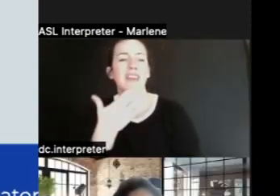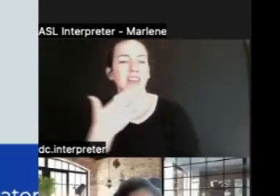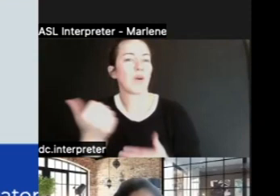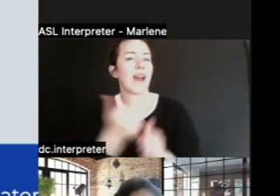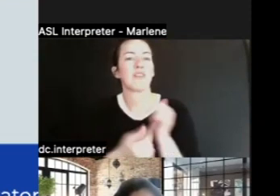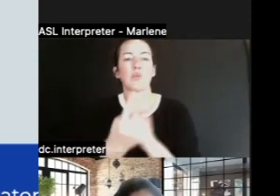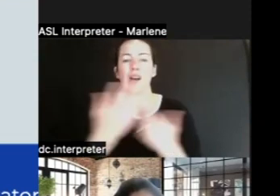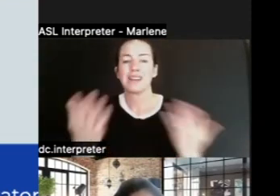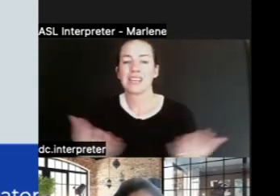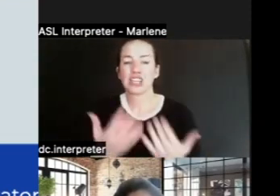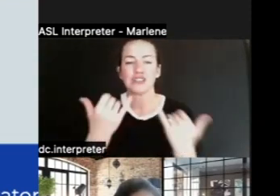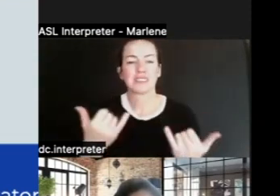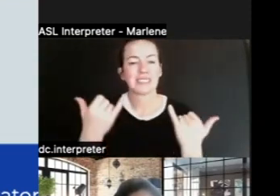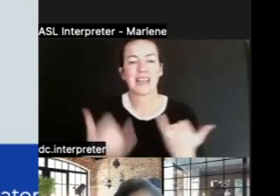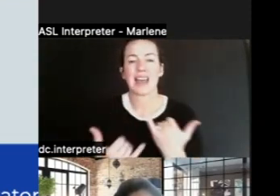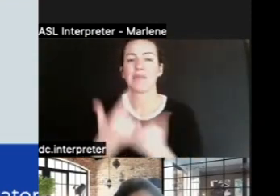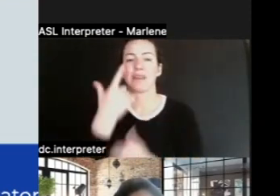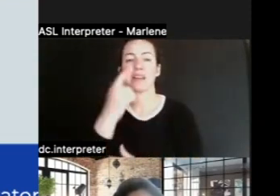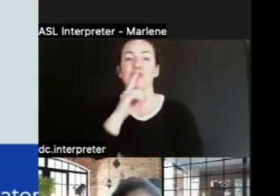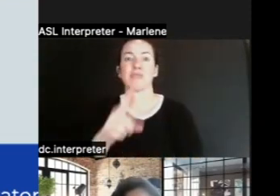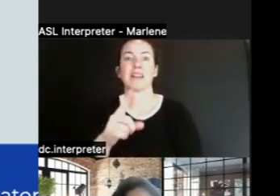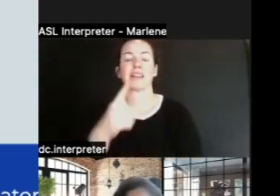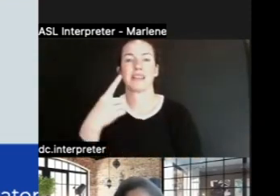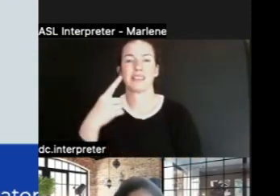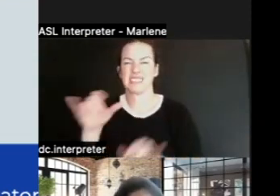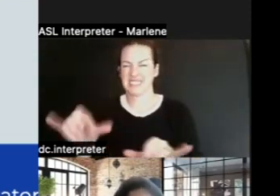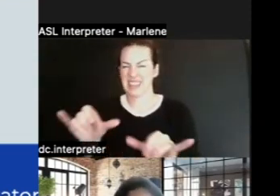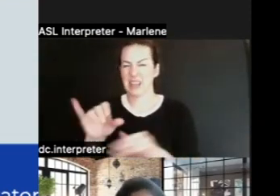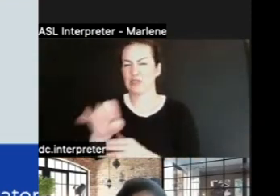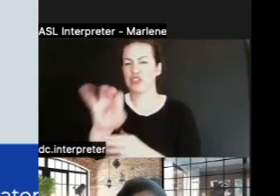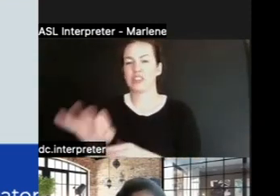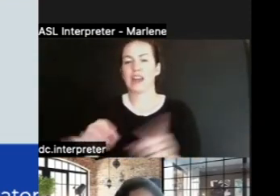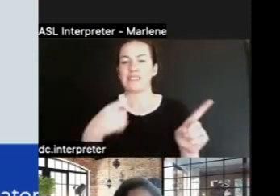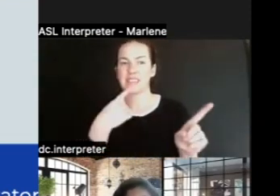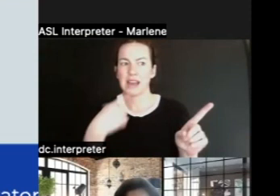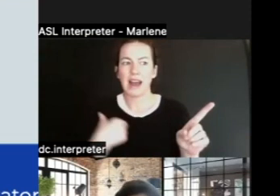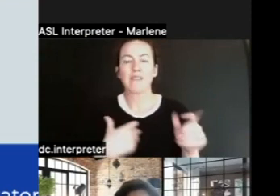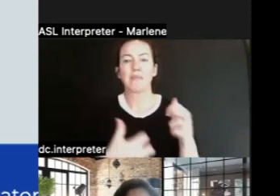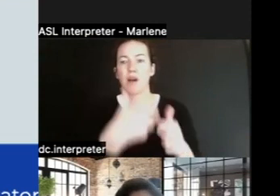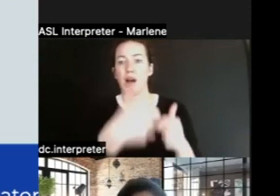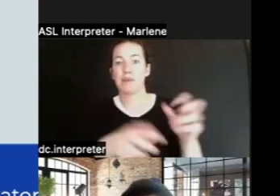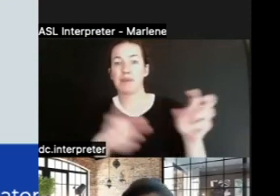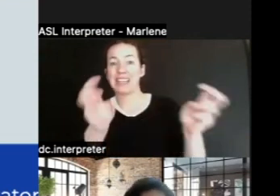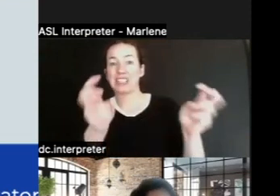being here today. Because ultimately, as Geoff said, there's an issue, but we need everyone on